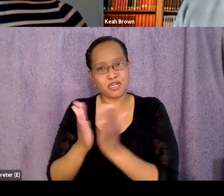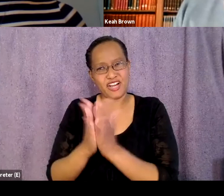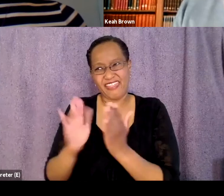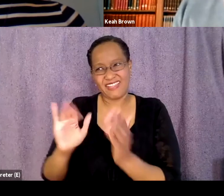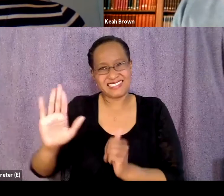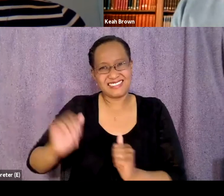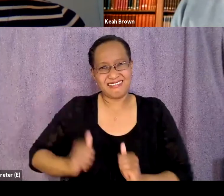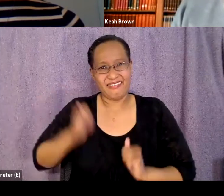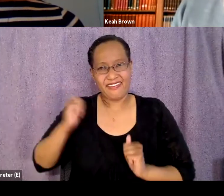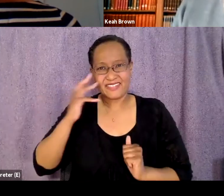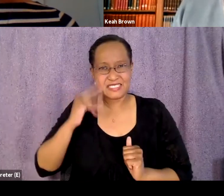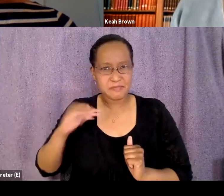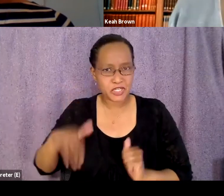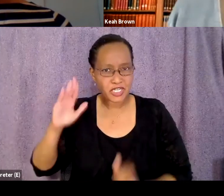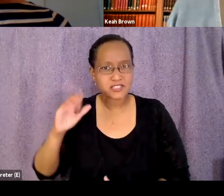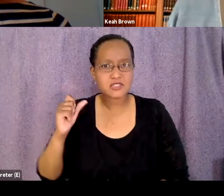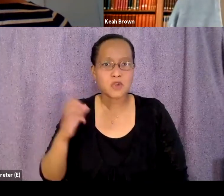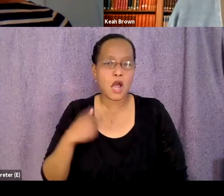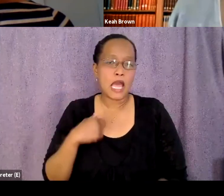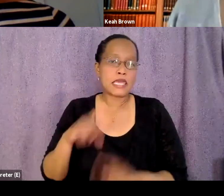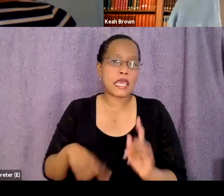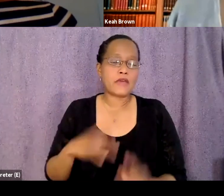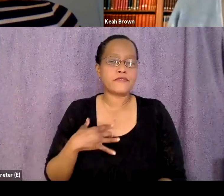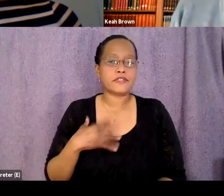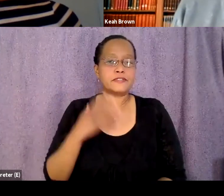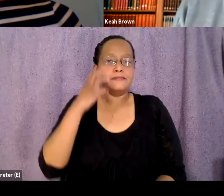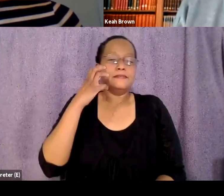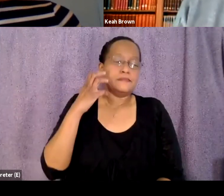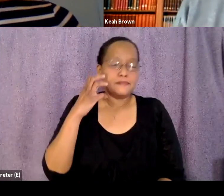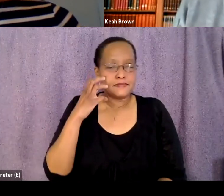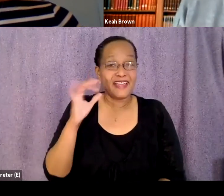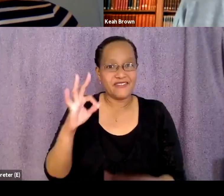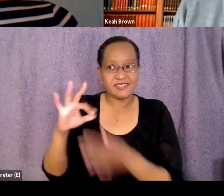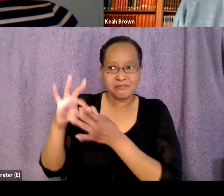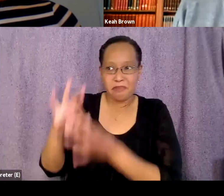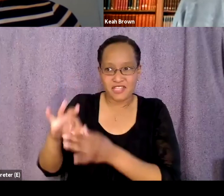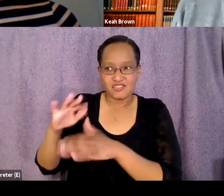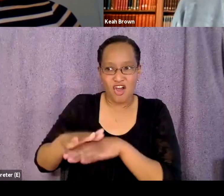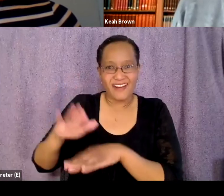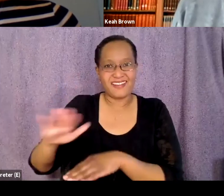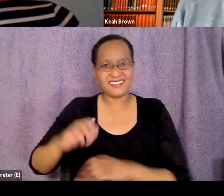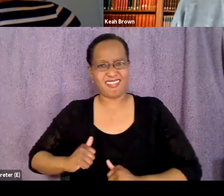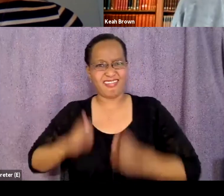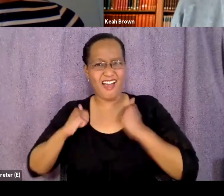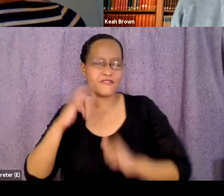Keah Brown: I can't begrudge a show there is based off of somebody autobiography experience